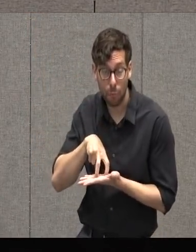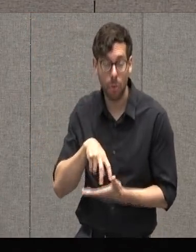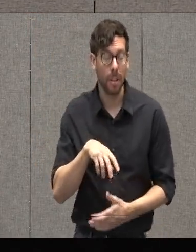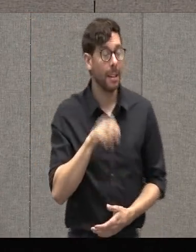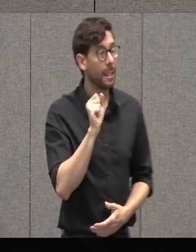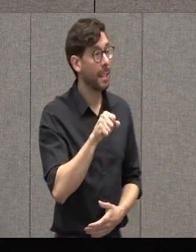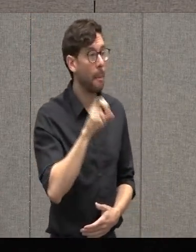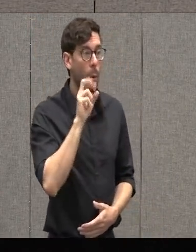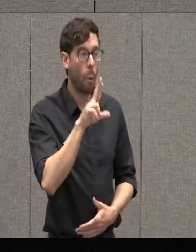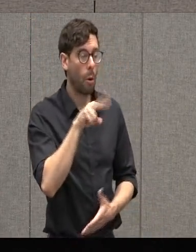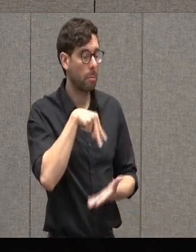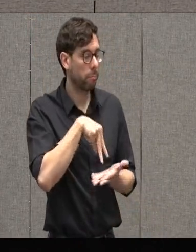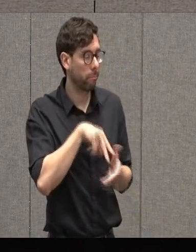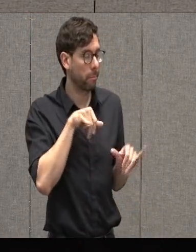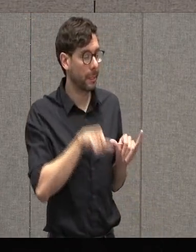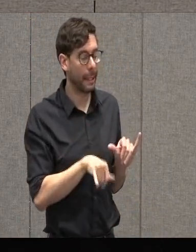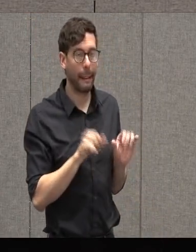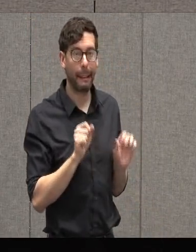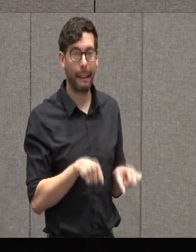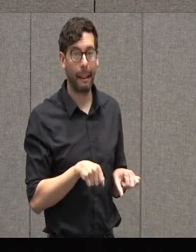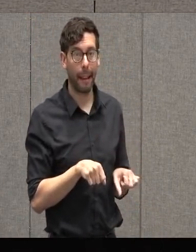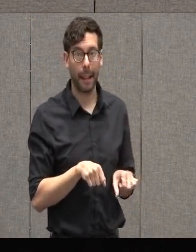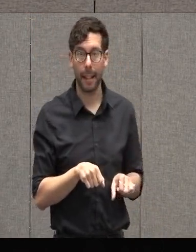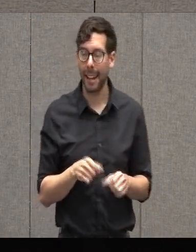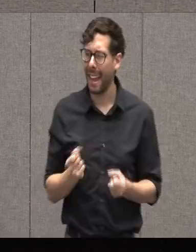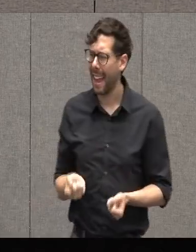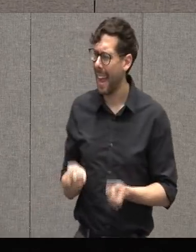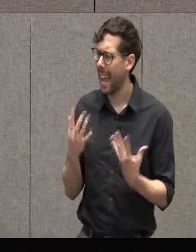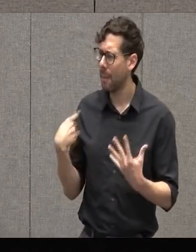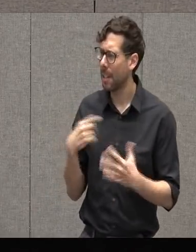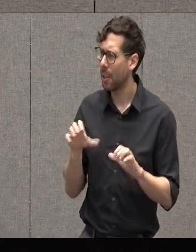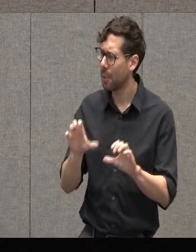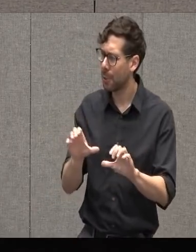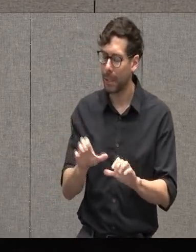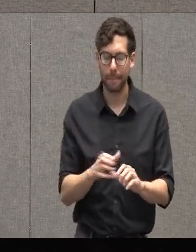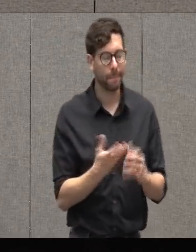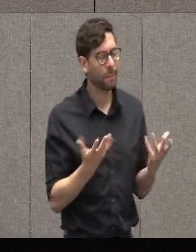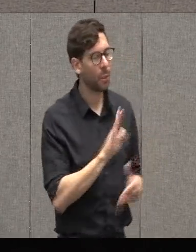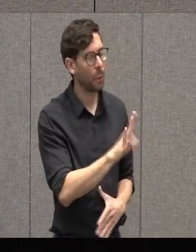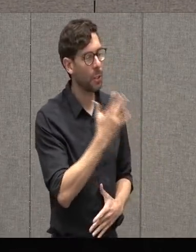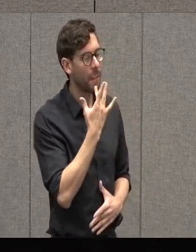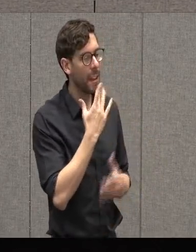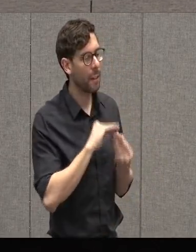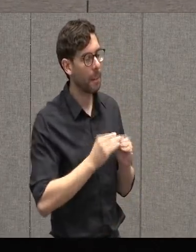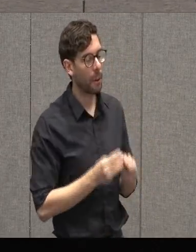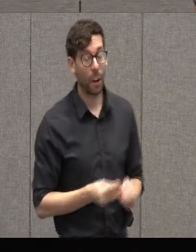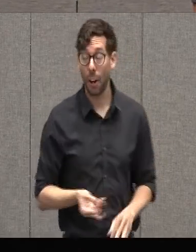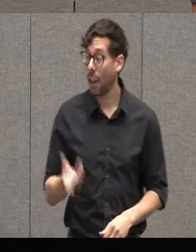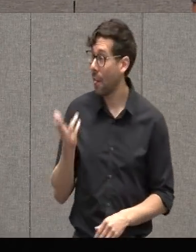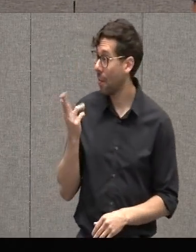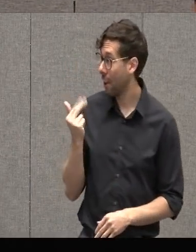All right. - How many were you gonna do? What's your favorite number? 13 star jumps.